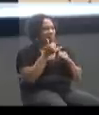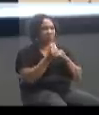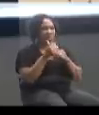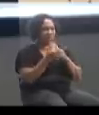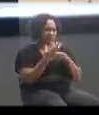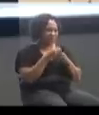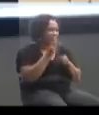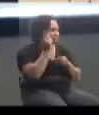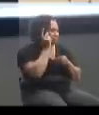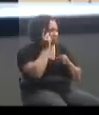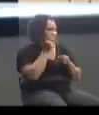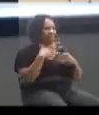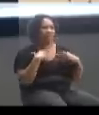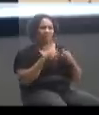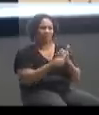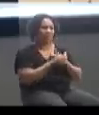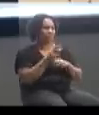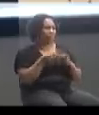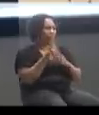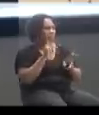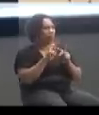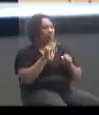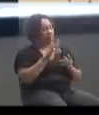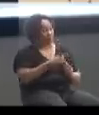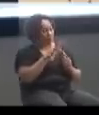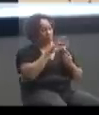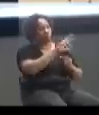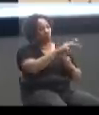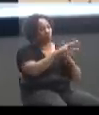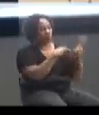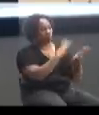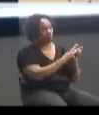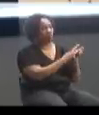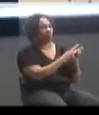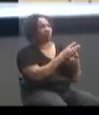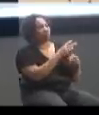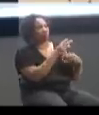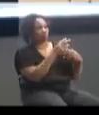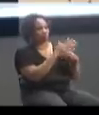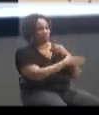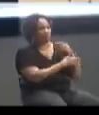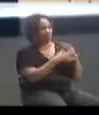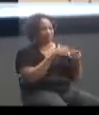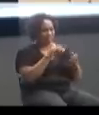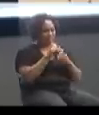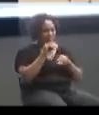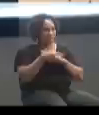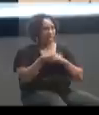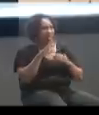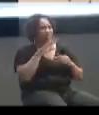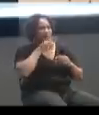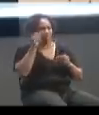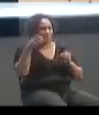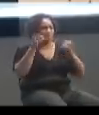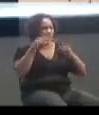WHEN HEAVY AND OTHER DANGEROUS METALS ARE ELMBEDDED IN THEM, THEY POSE A SIGNIFICANT HEALTH RISK ON PEOPLE.